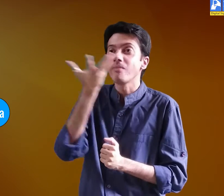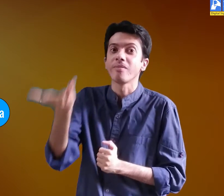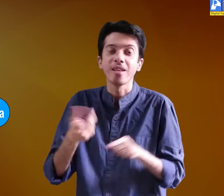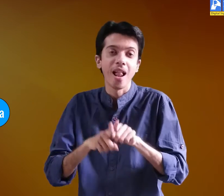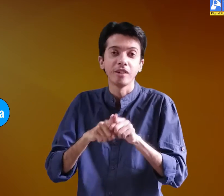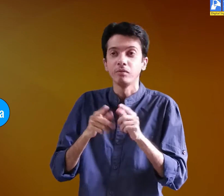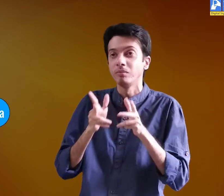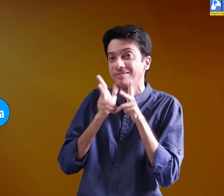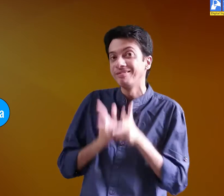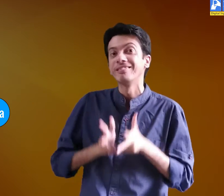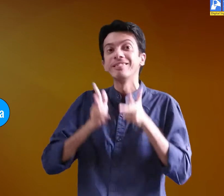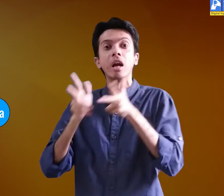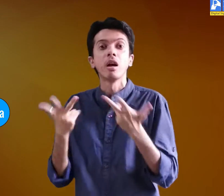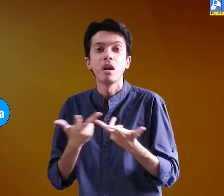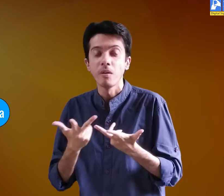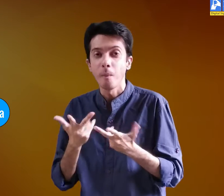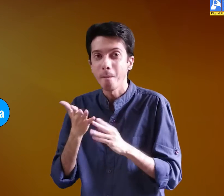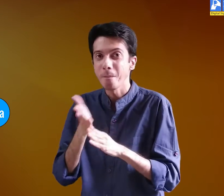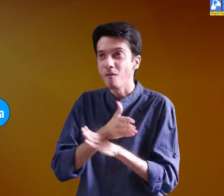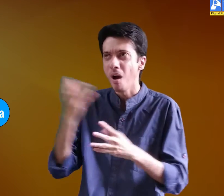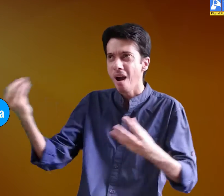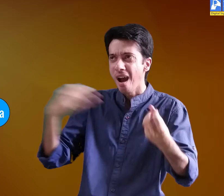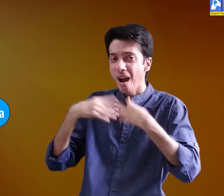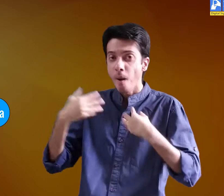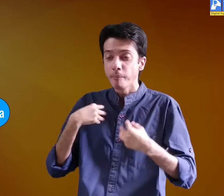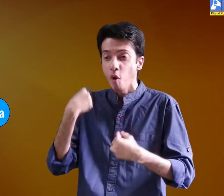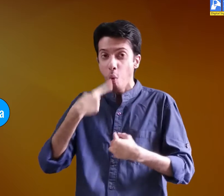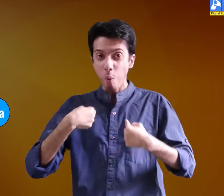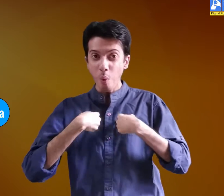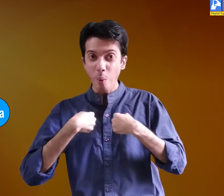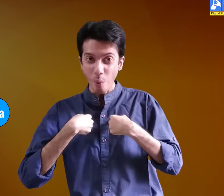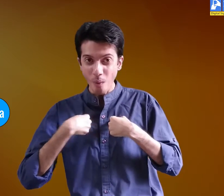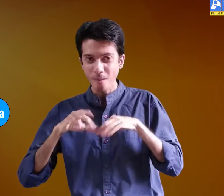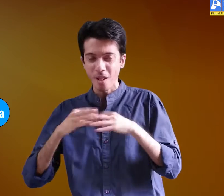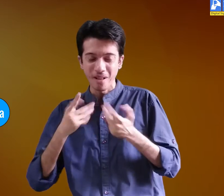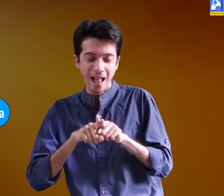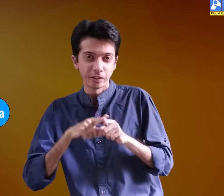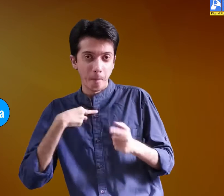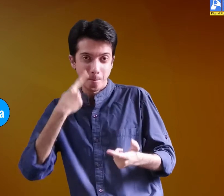Then later on they begin to express using language. Children acquire language through